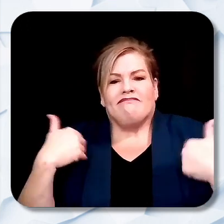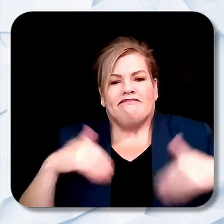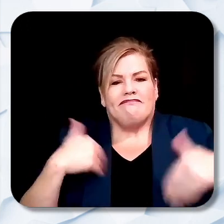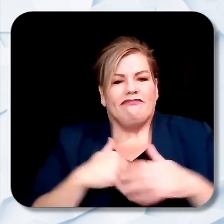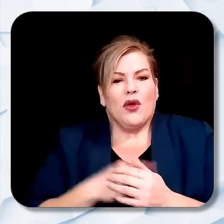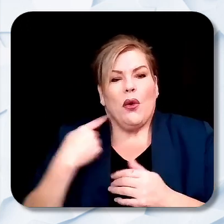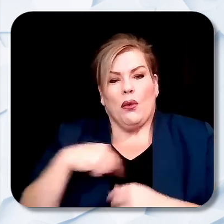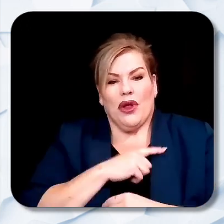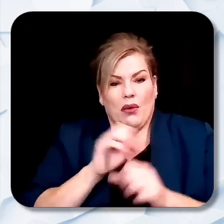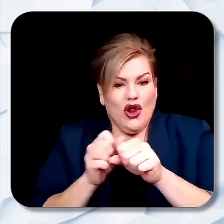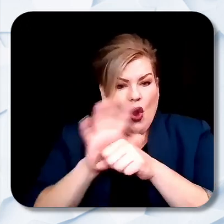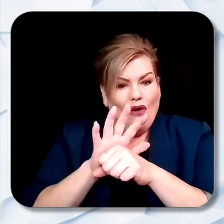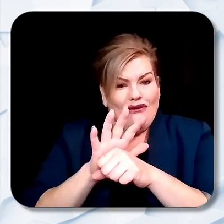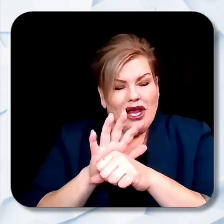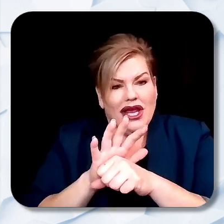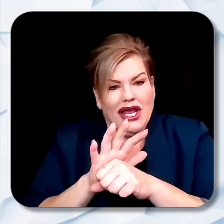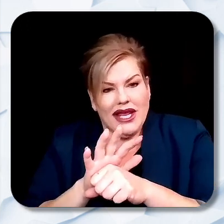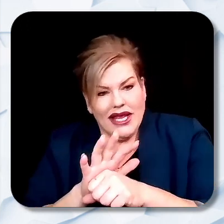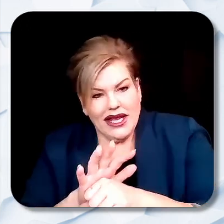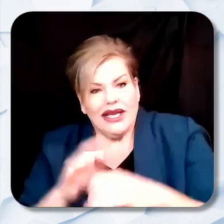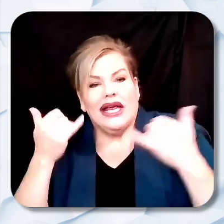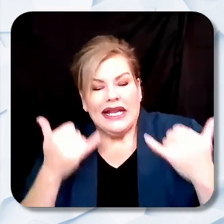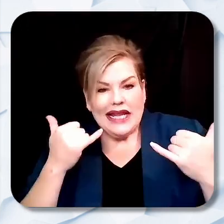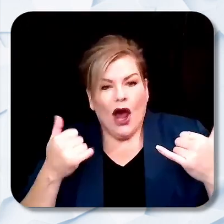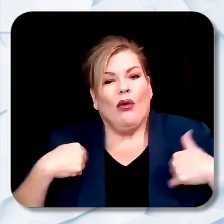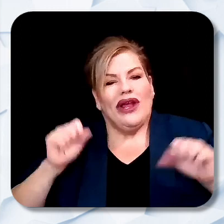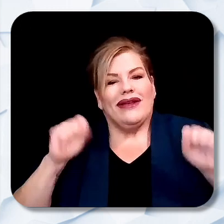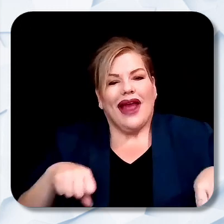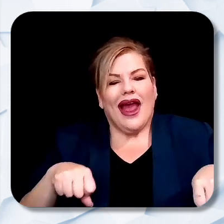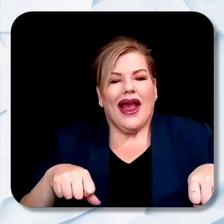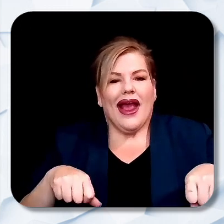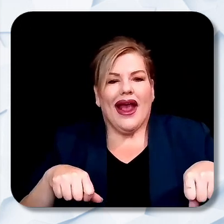COVID. But now we've been able, our county and plaster in Sacramento County as well.